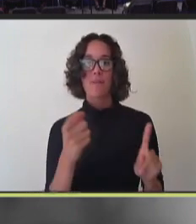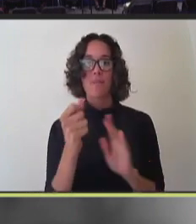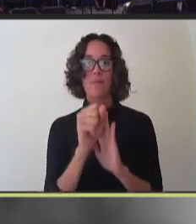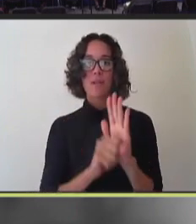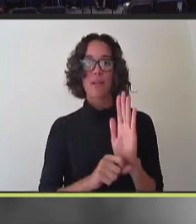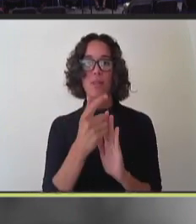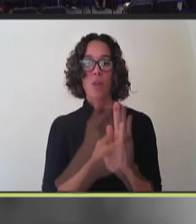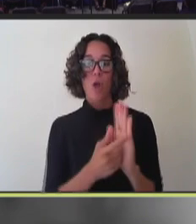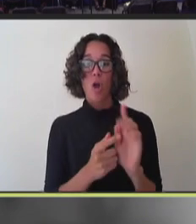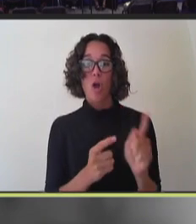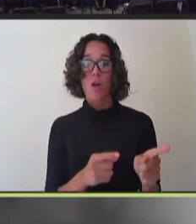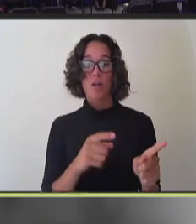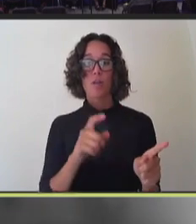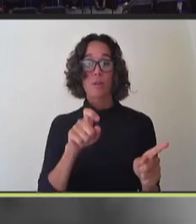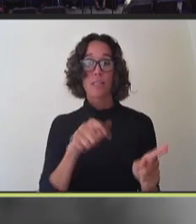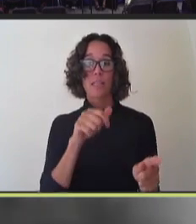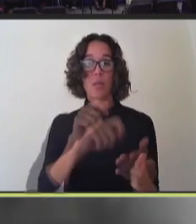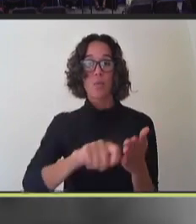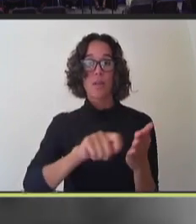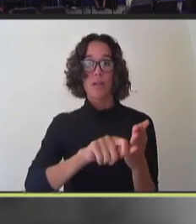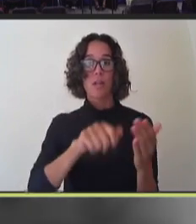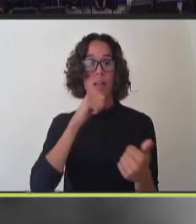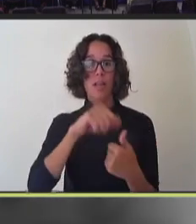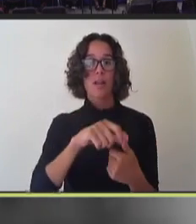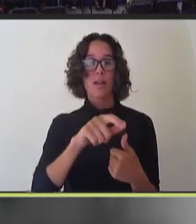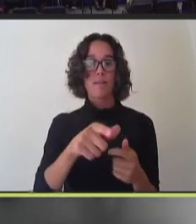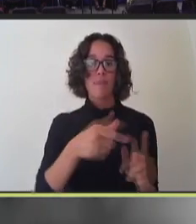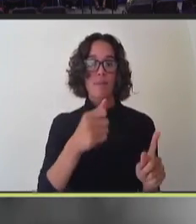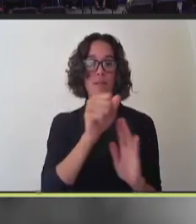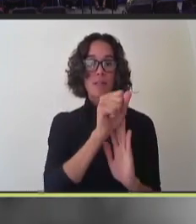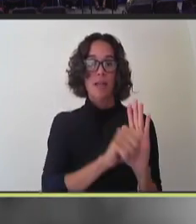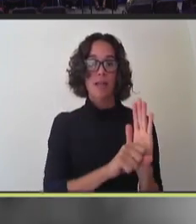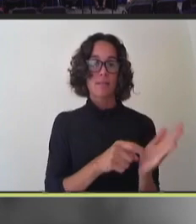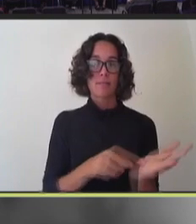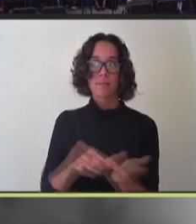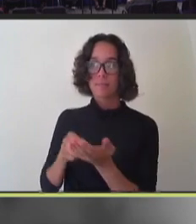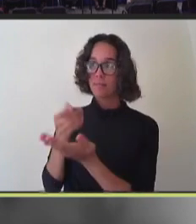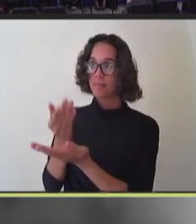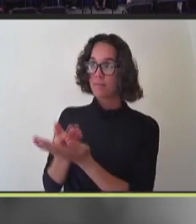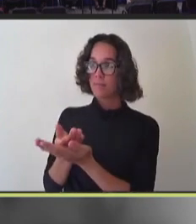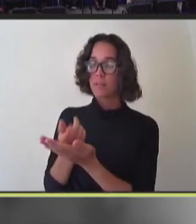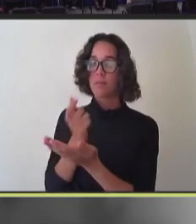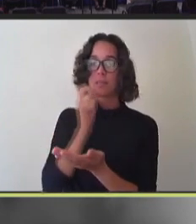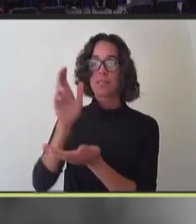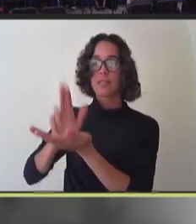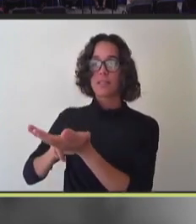indicating that. And then we would have to have a signed authorization from every veteran before